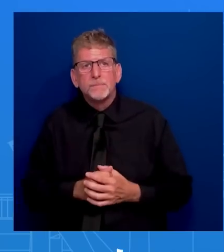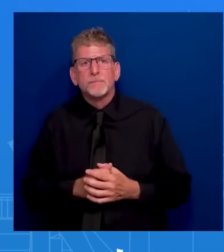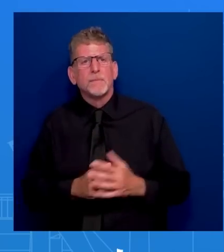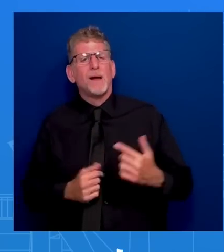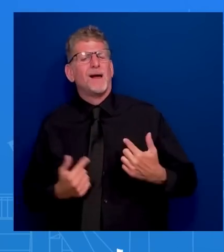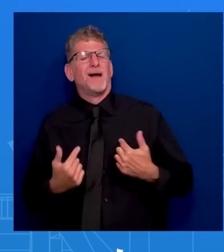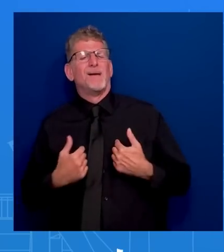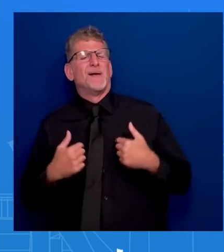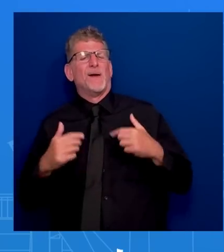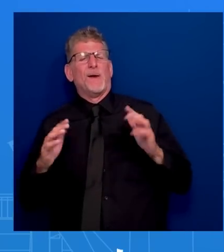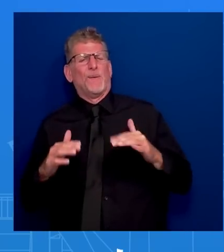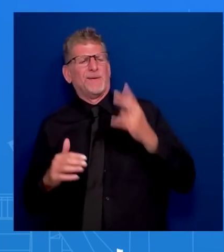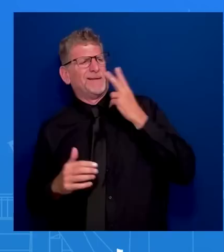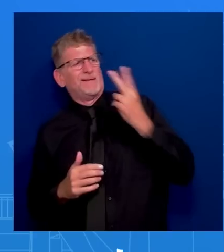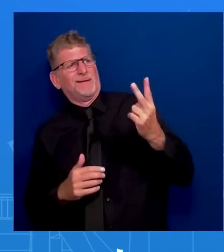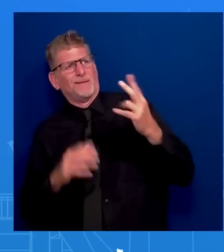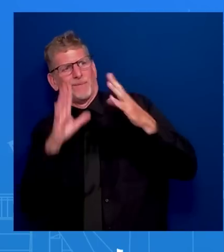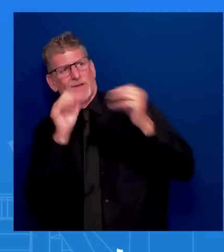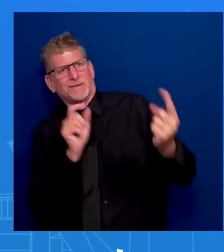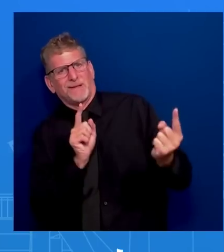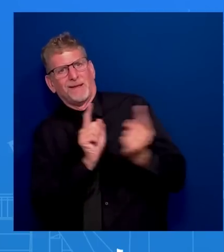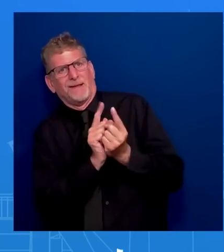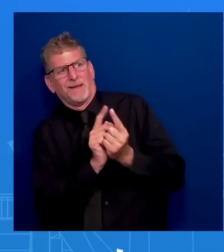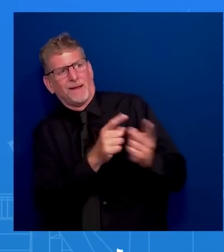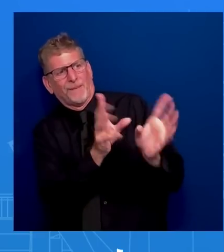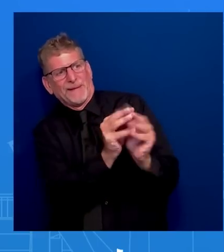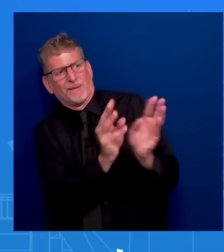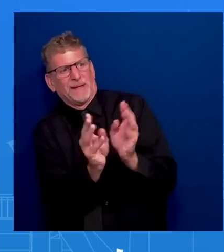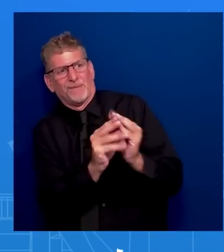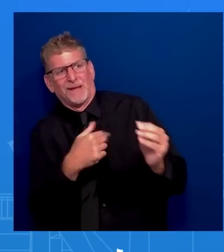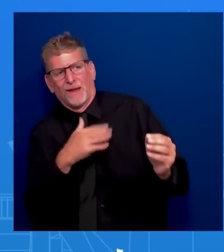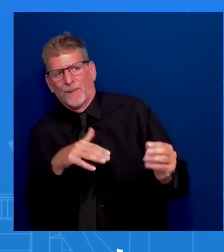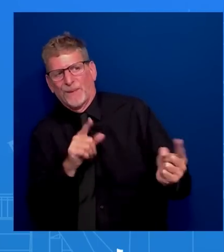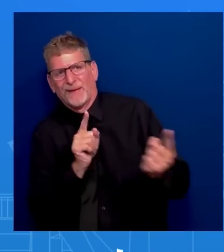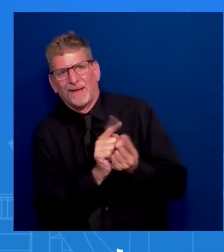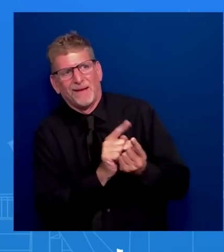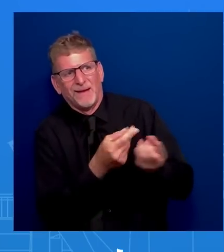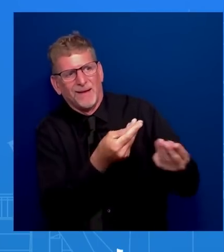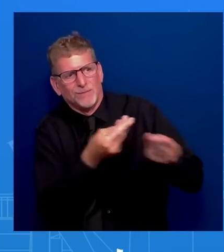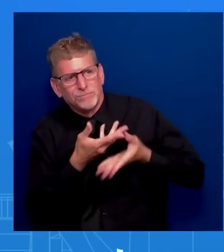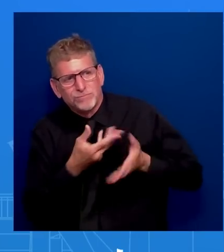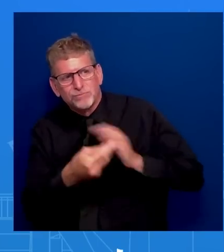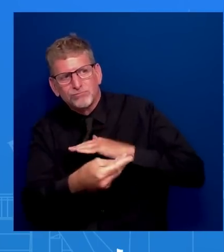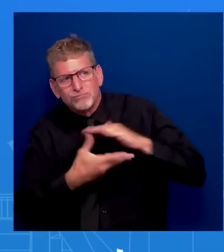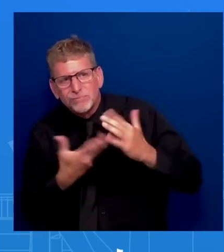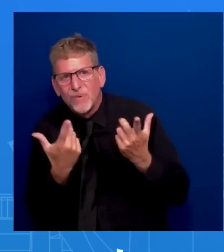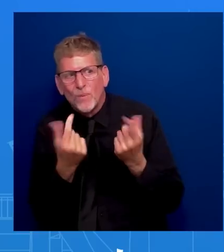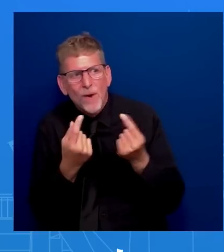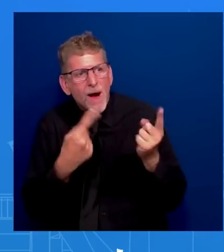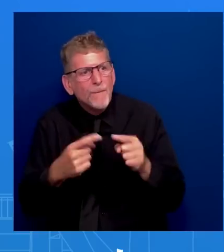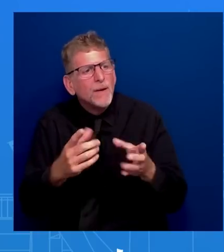to be a political rival of President Biden? Ms. Jean-Pierre: I'm not going to speak to that from here. The Press: But you talk about Trump all the time.